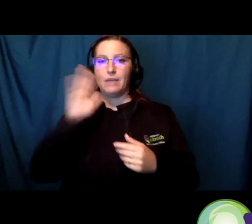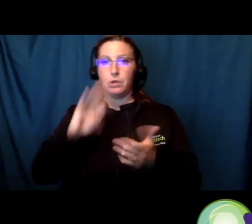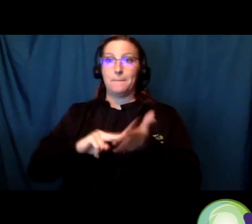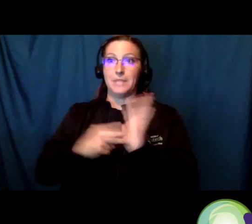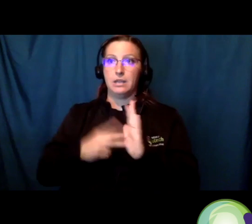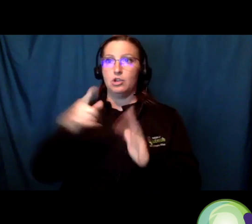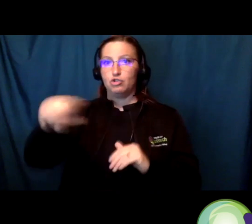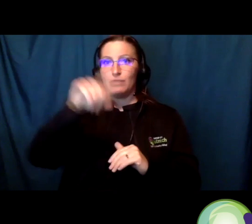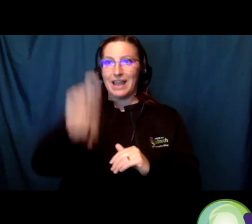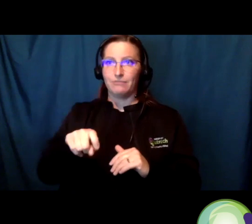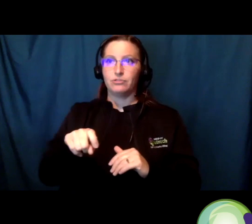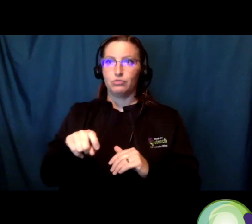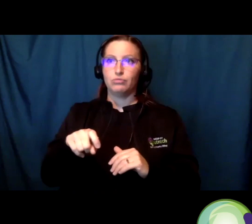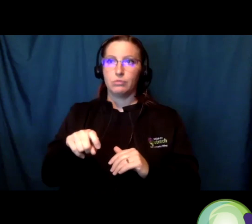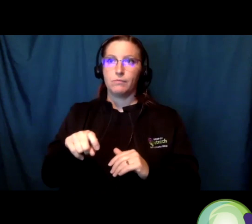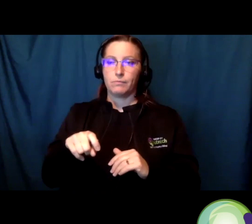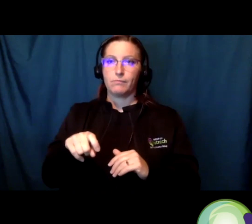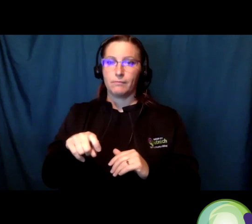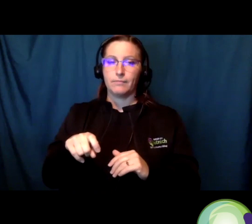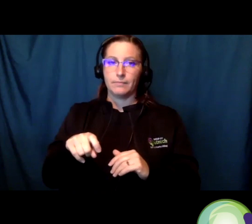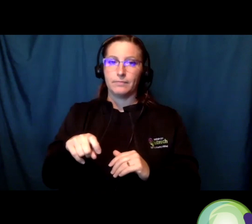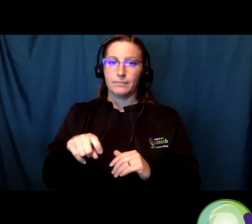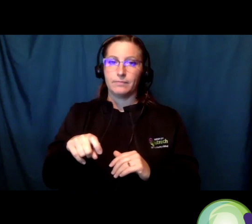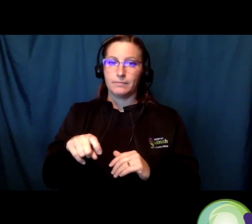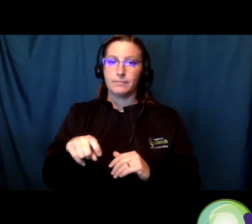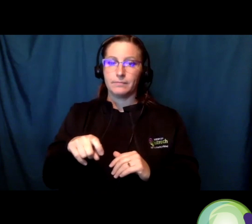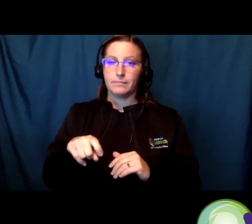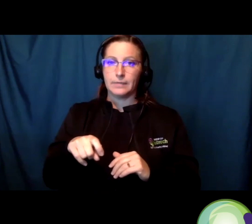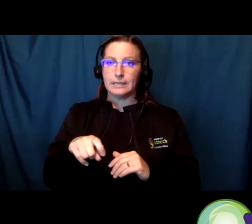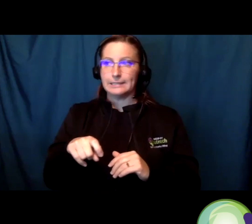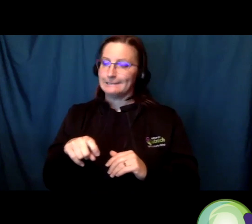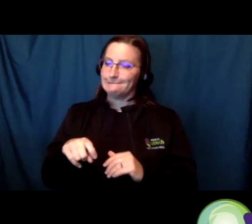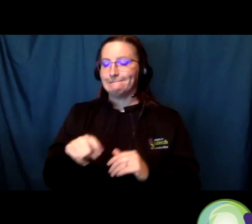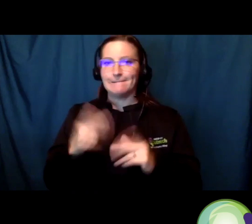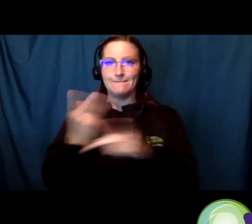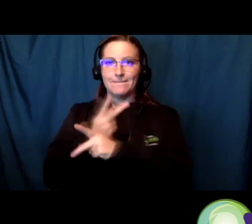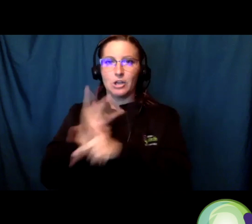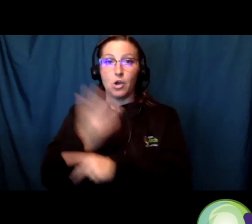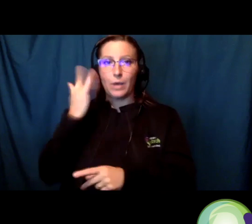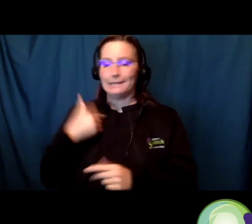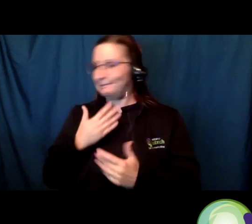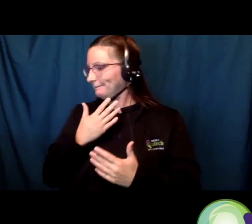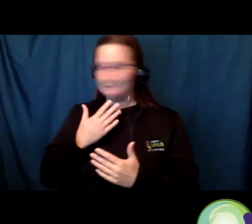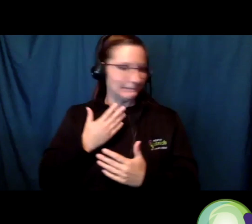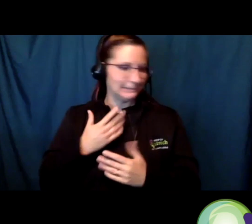be kind of like fly by the seat of your pants a little bit because you're gonna have to pull from what you have and use the materials that